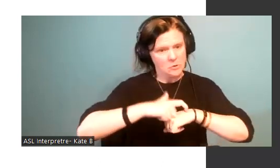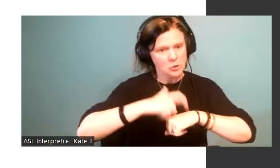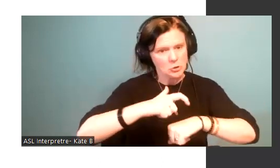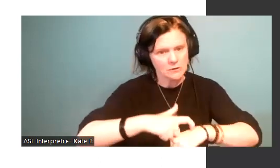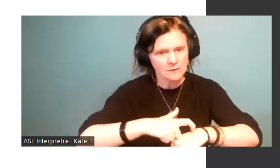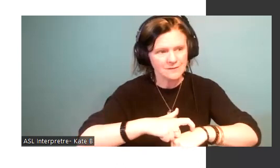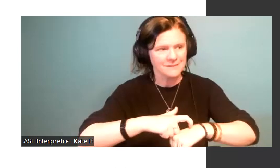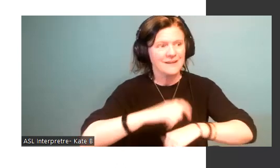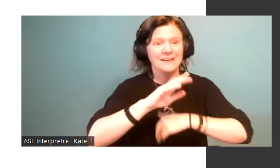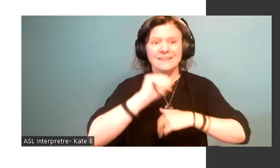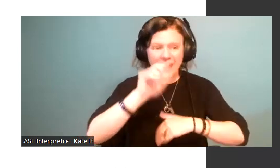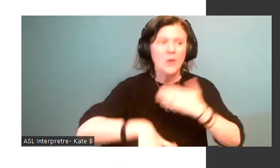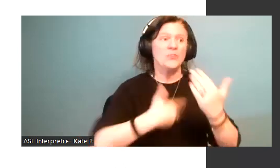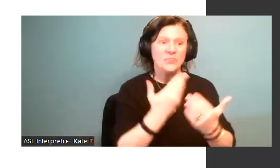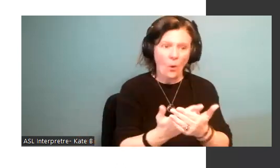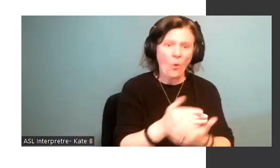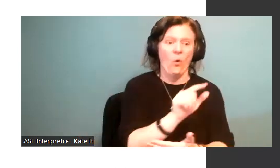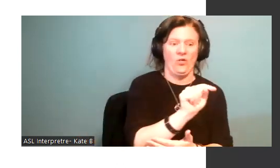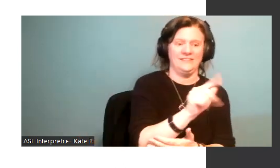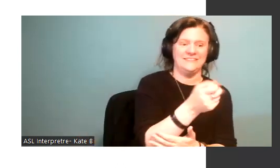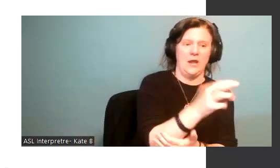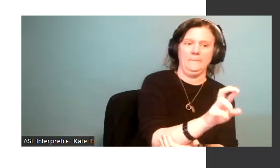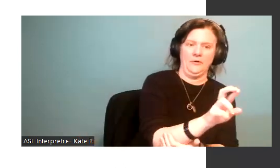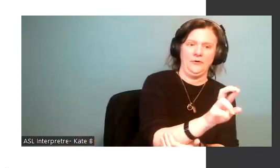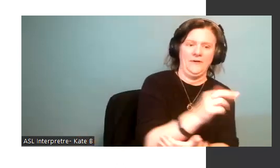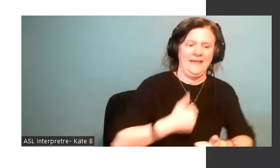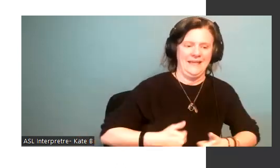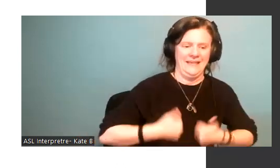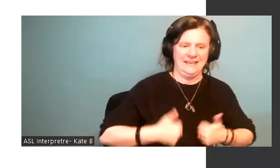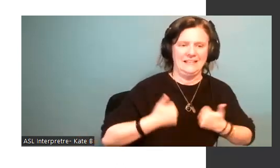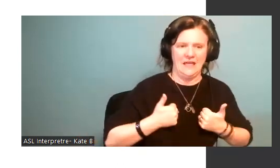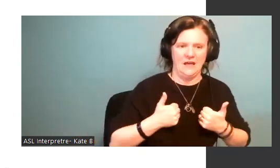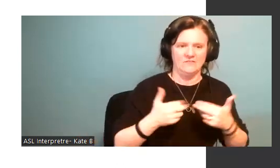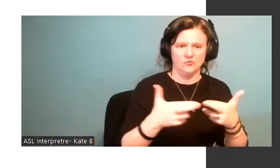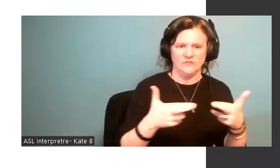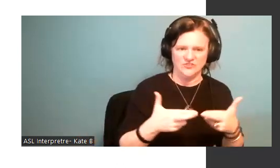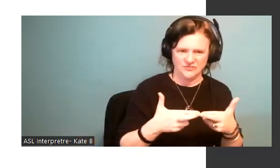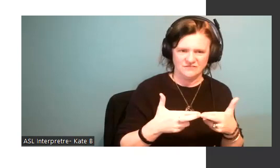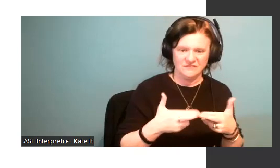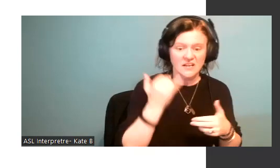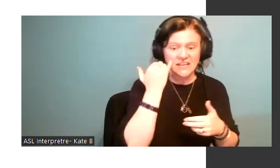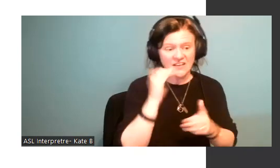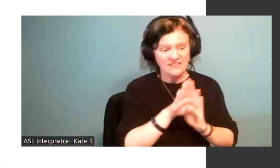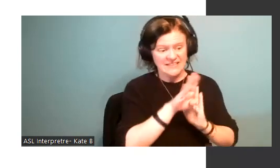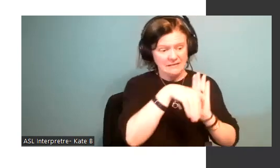every couple of seconds or every second. Good example of this is a timer. Don't put the whole